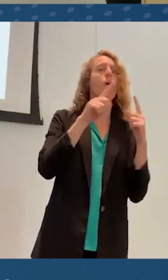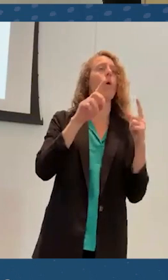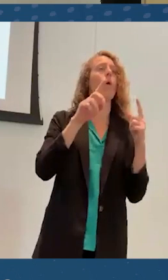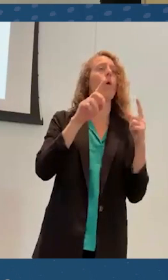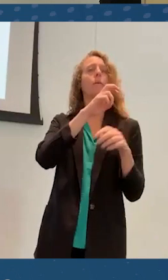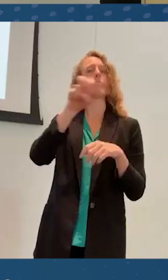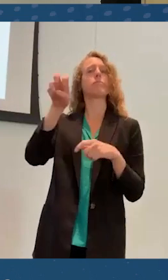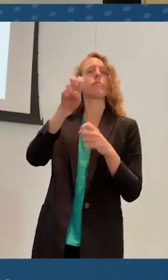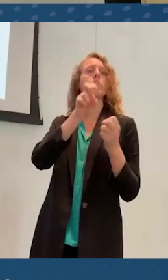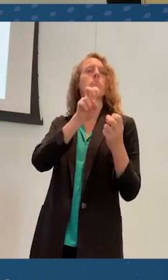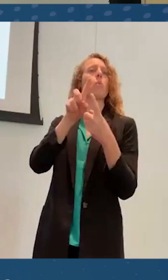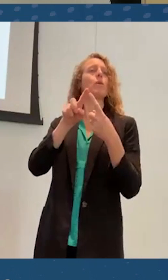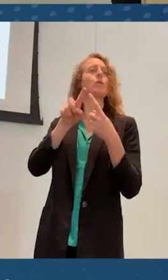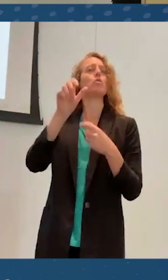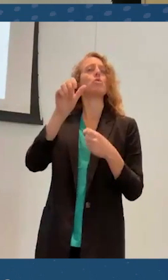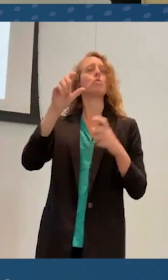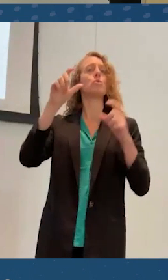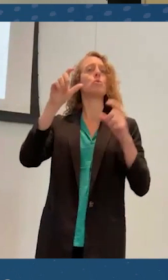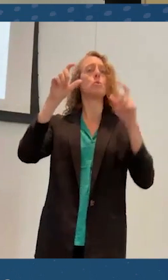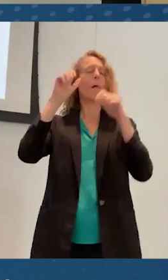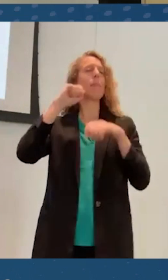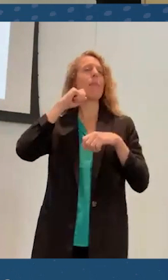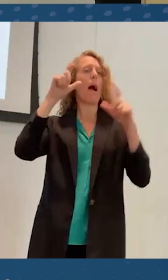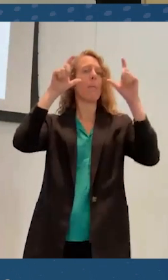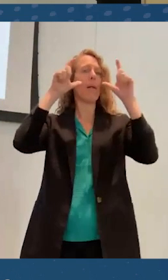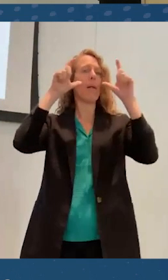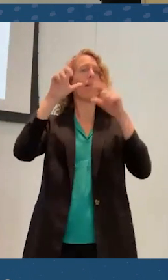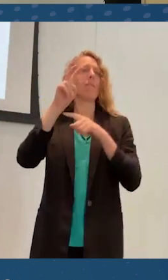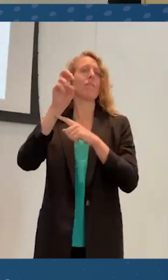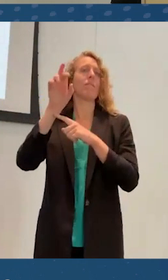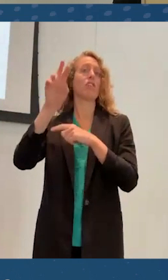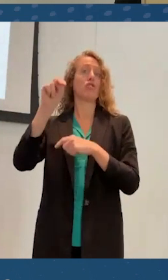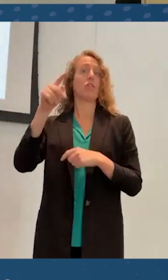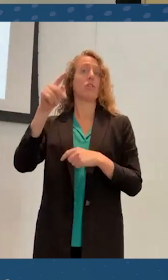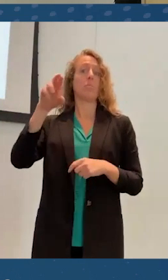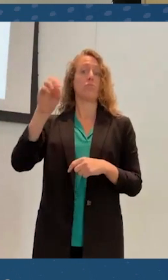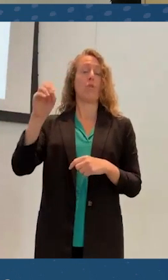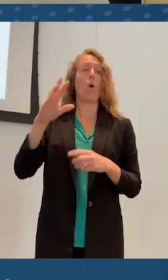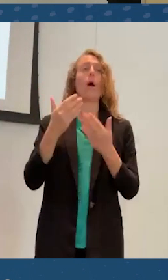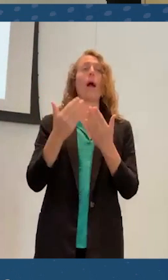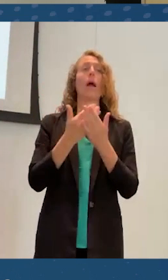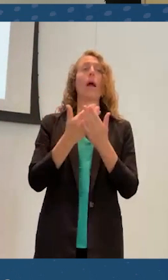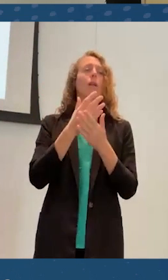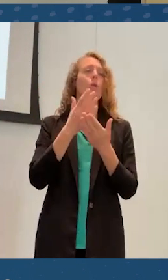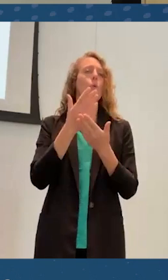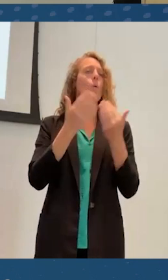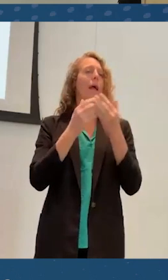and had new hand-tracking updates released on the Meta Quest platform.